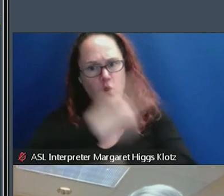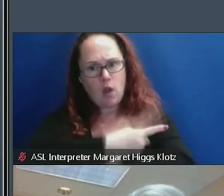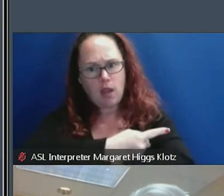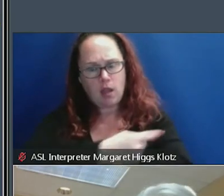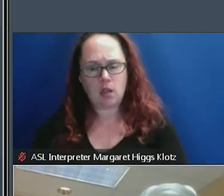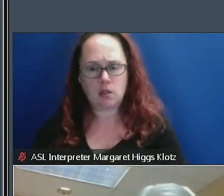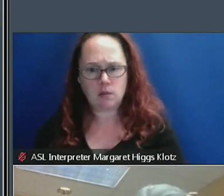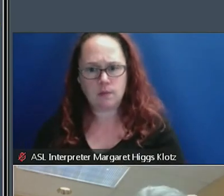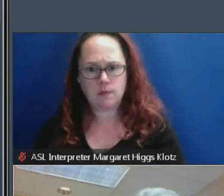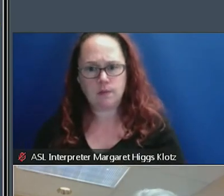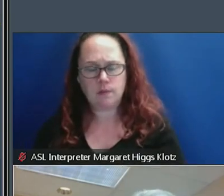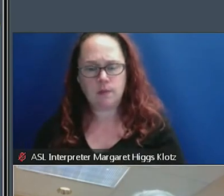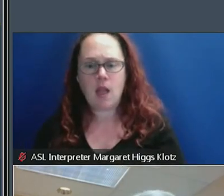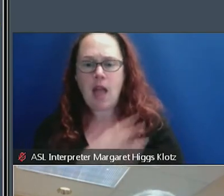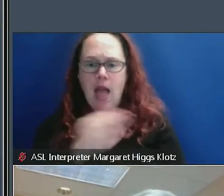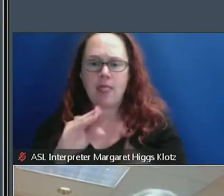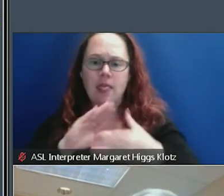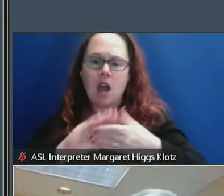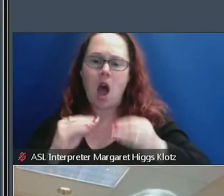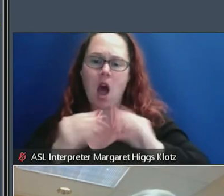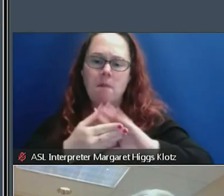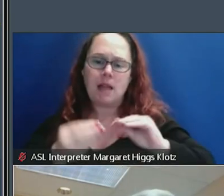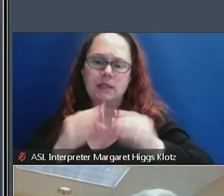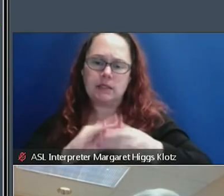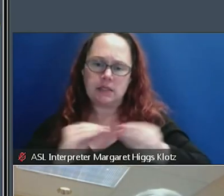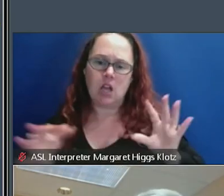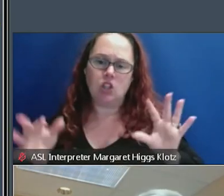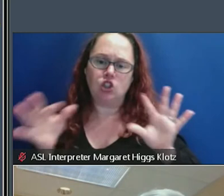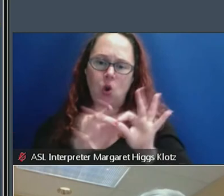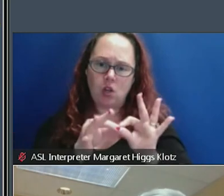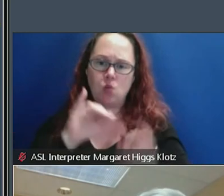and their comments associated with that June, July, 2019 staff report,